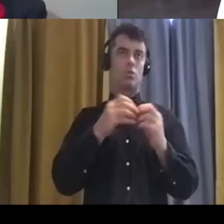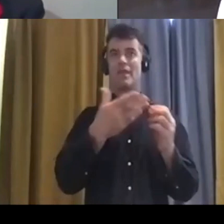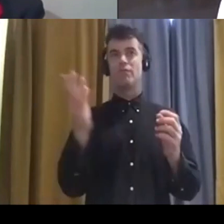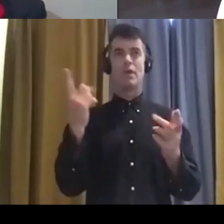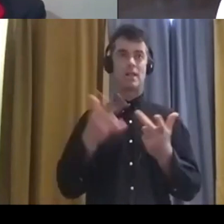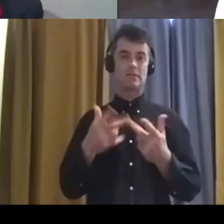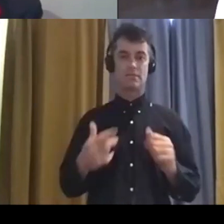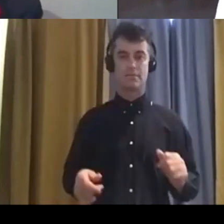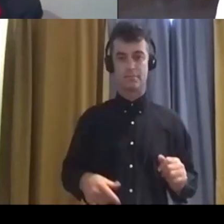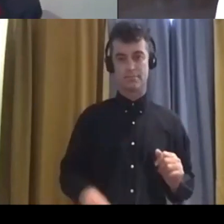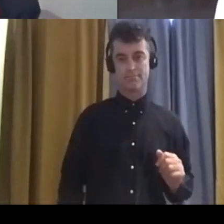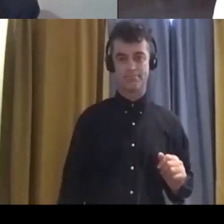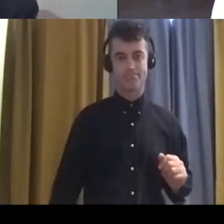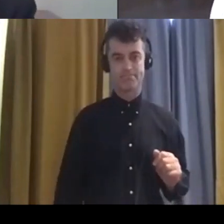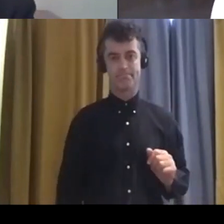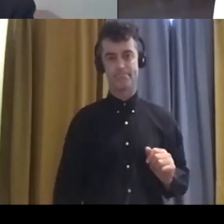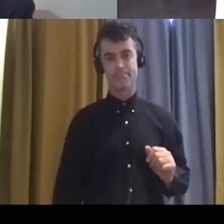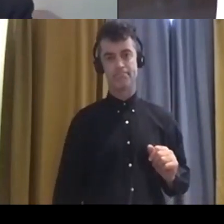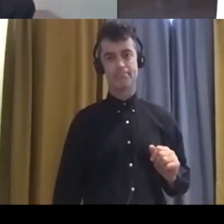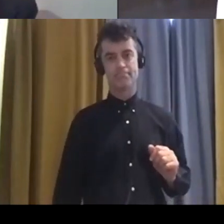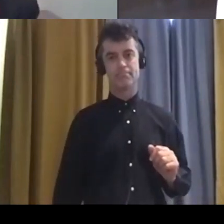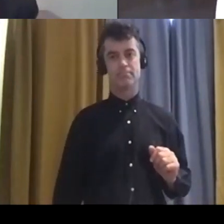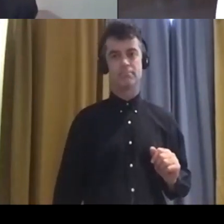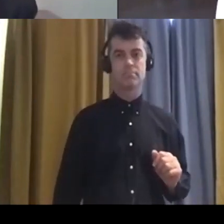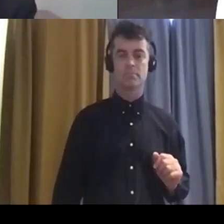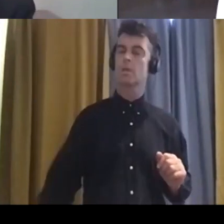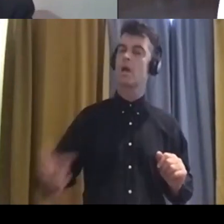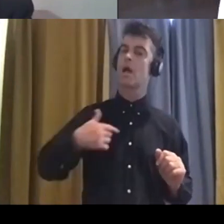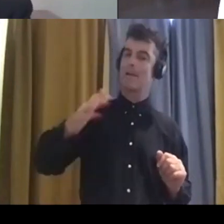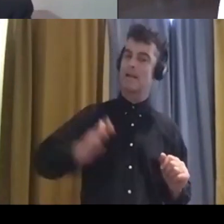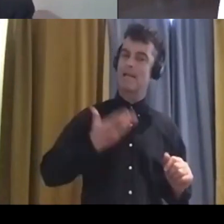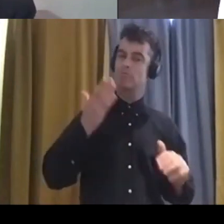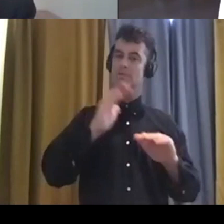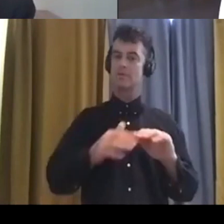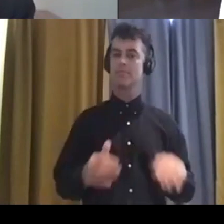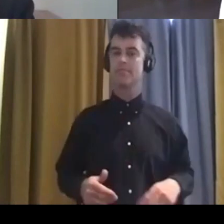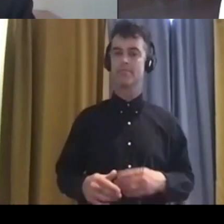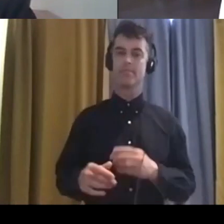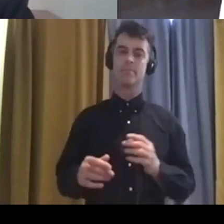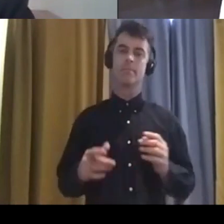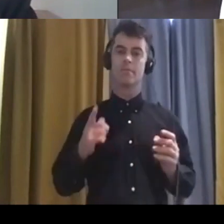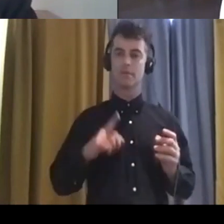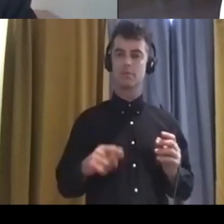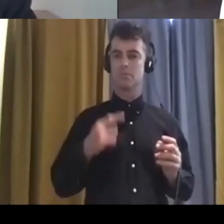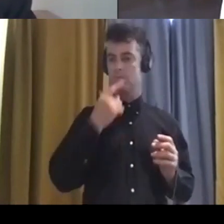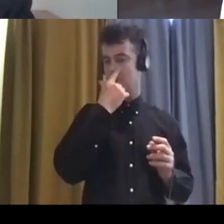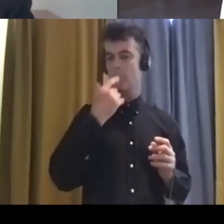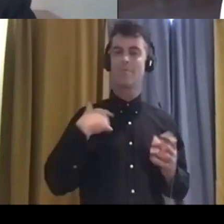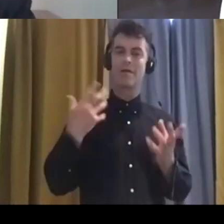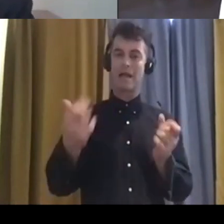And and I guess I'm interested in in the because you know we've we've had similar conversations